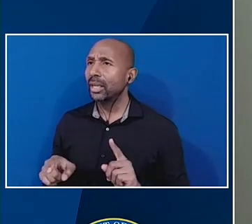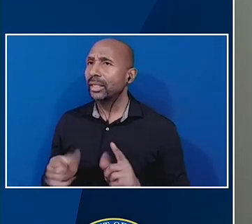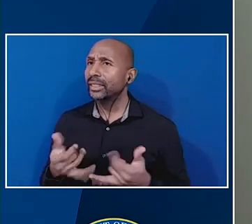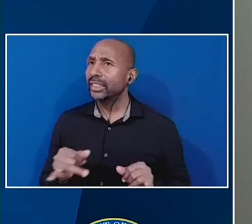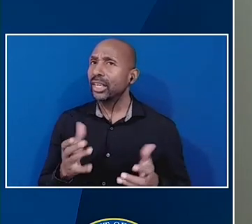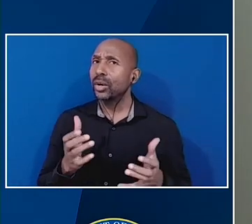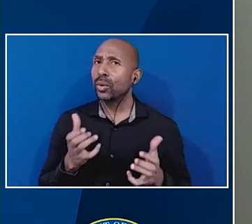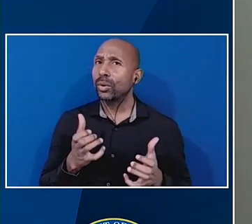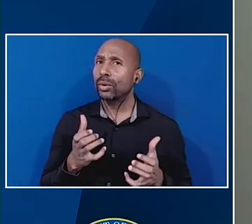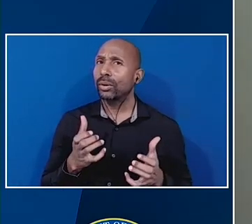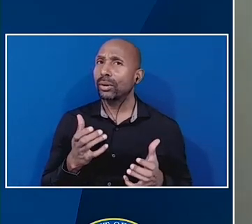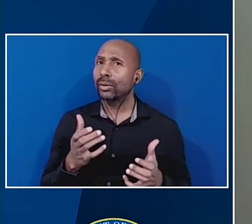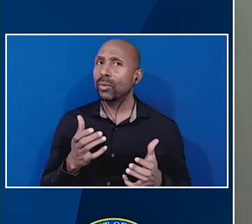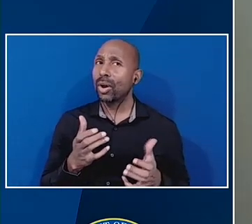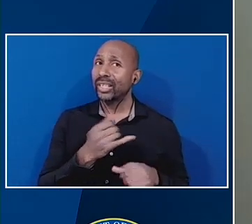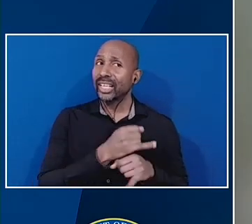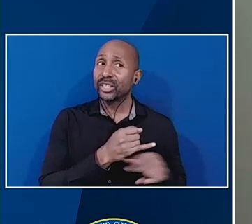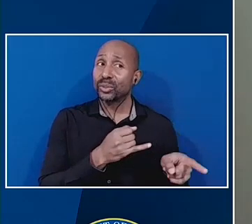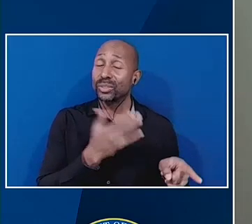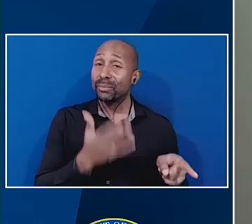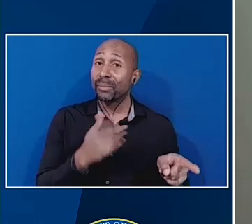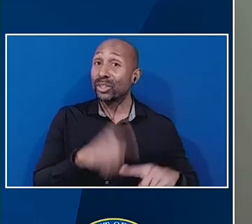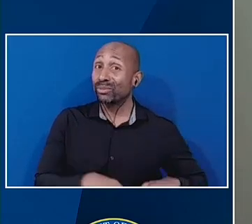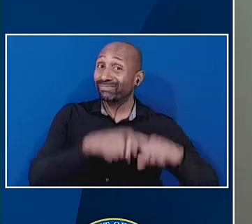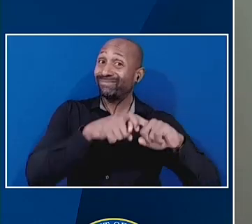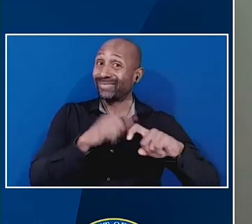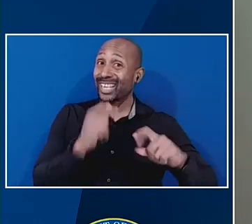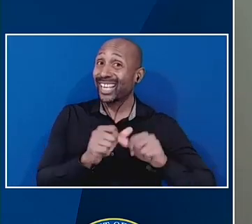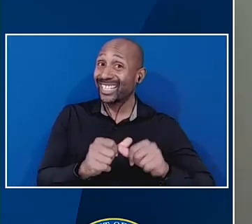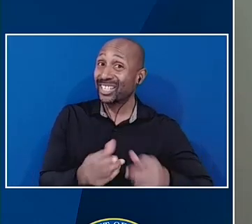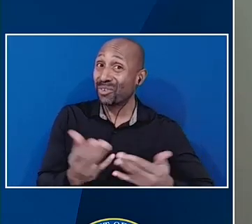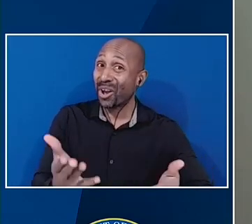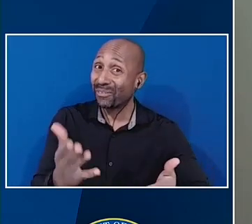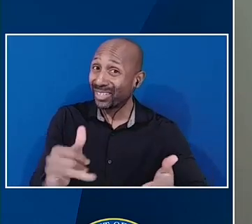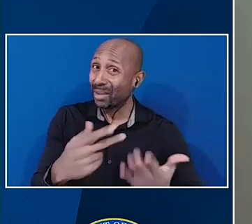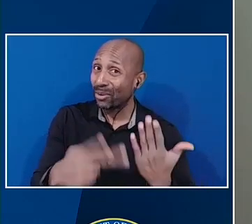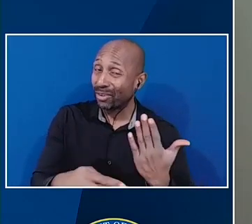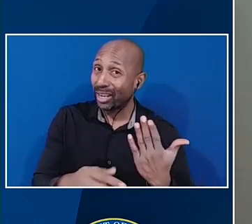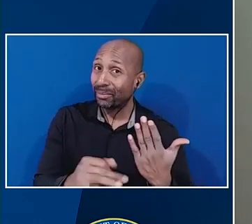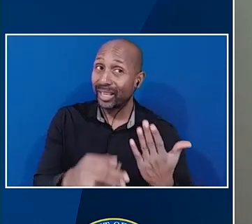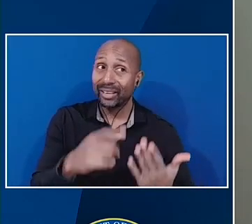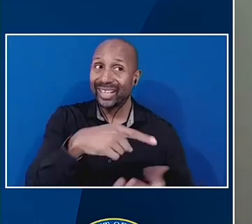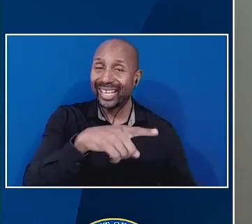offering a program that where, you know, where they couldn't find employment for their students. Like that would be a good